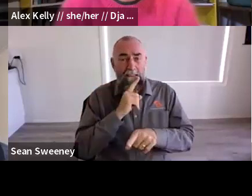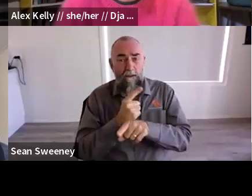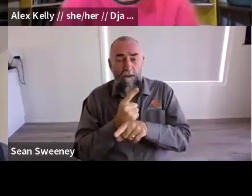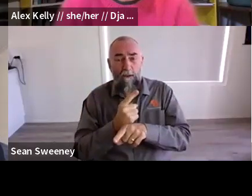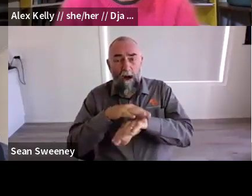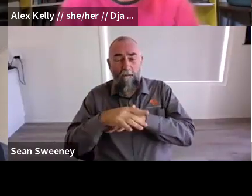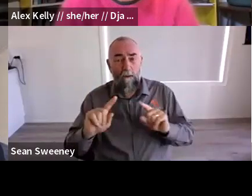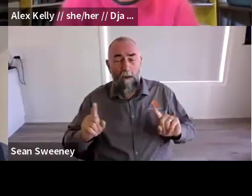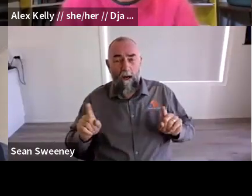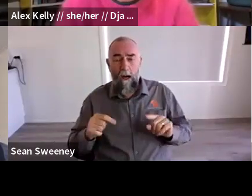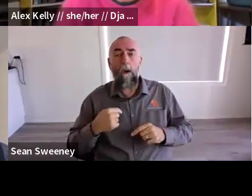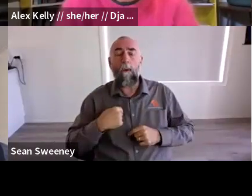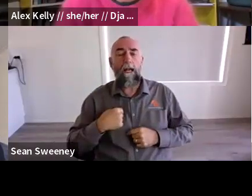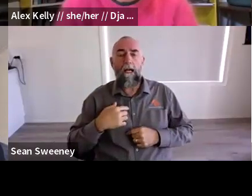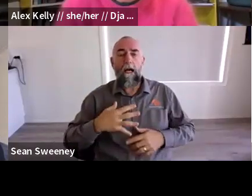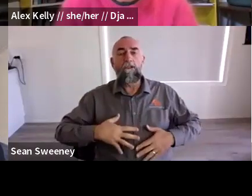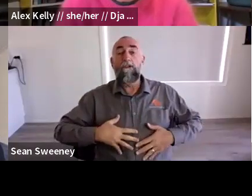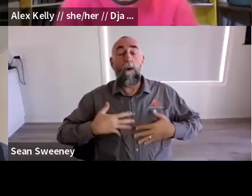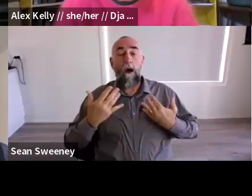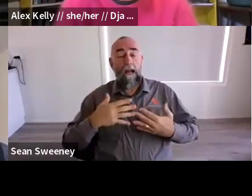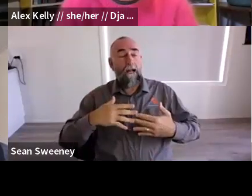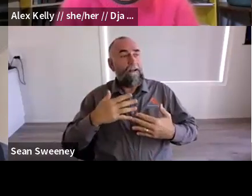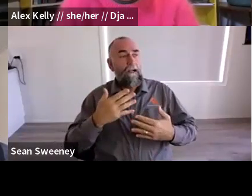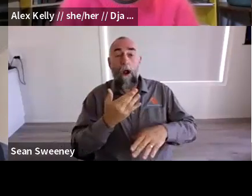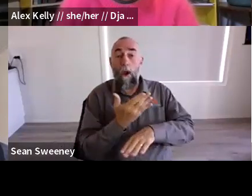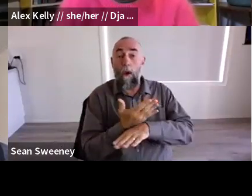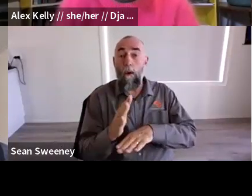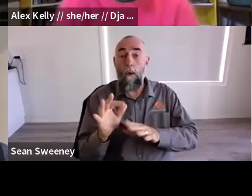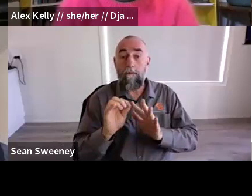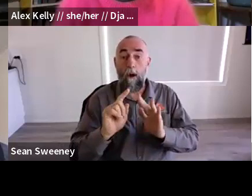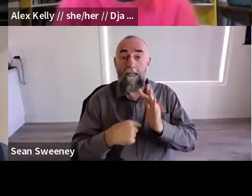it's madness when we know the global science community, the latest IPCC